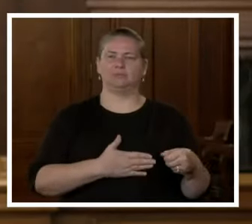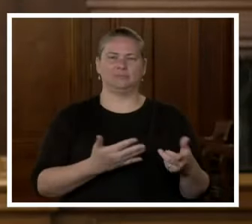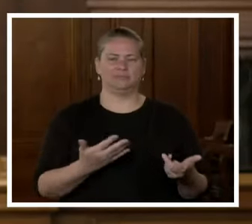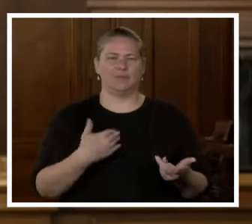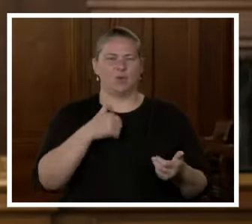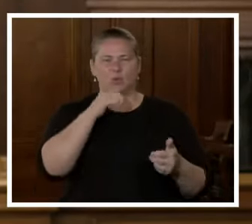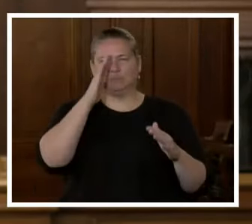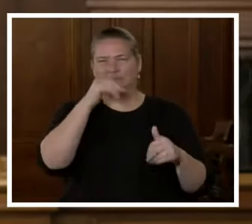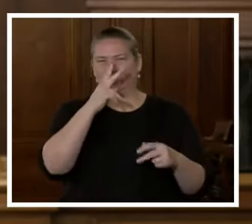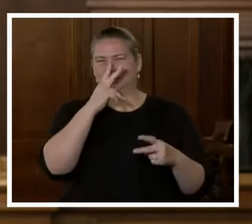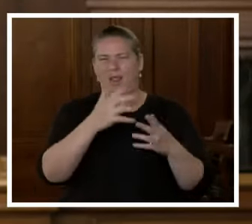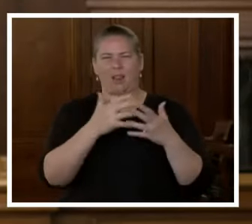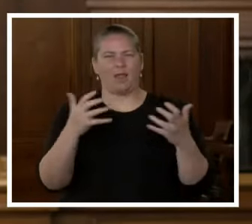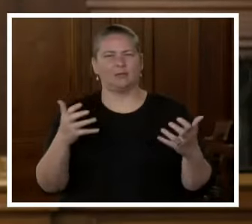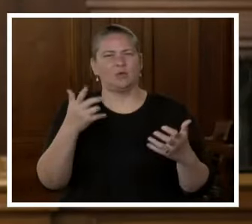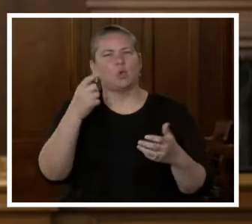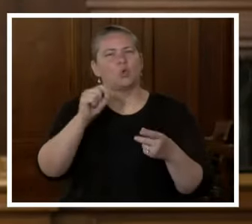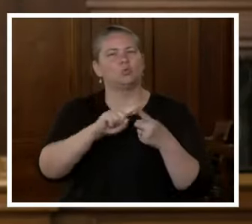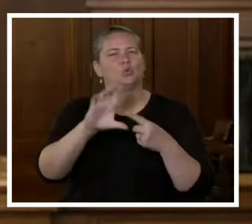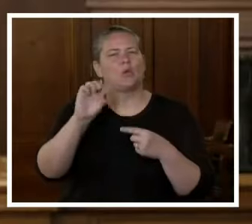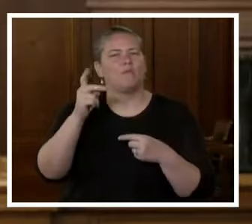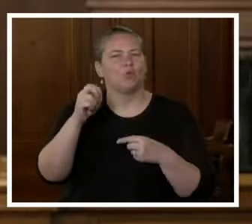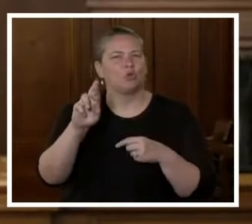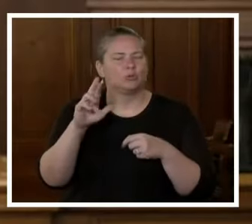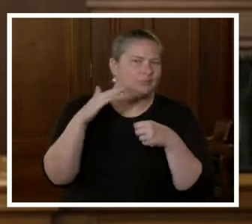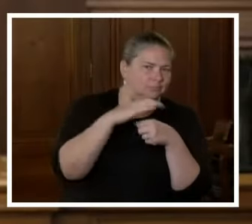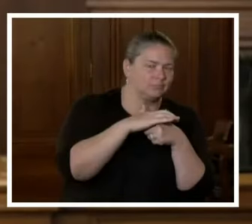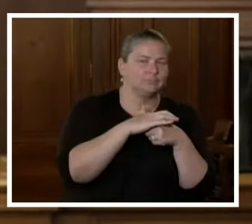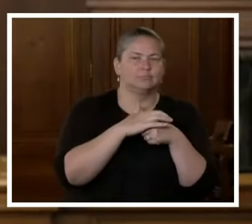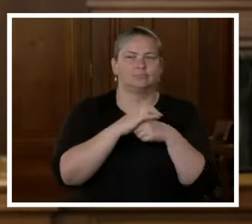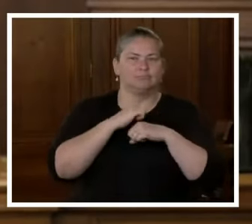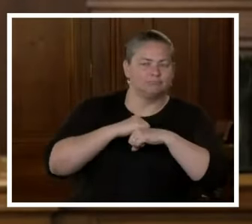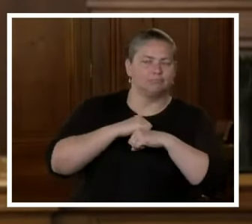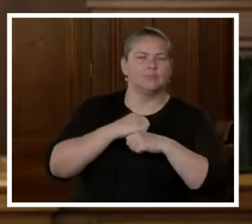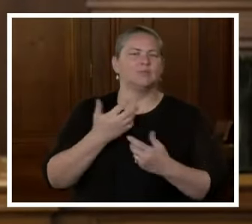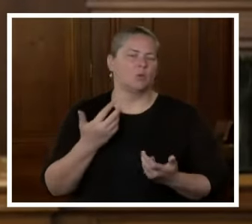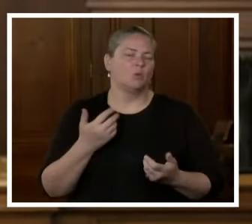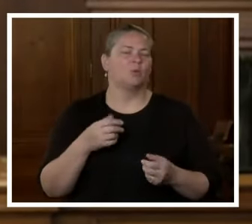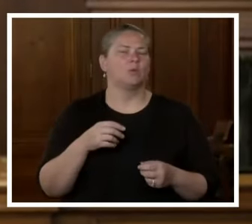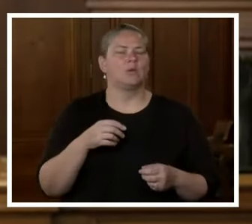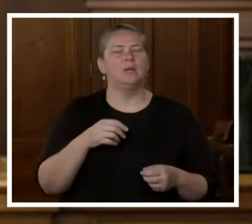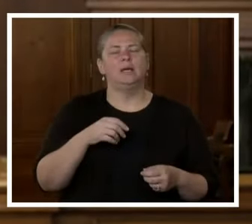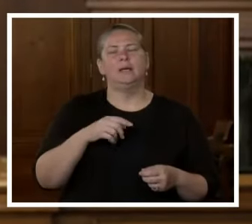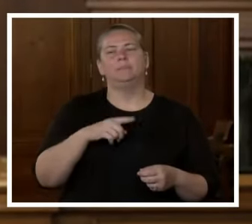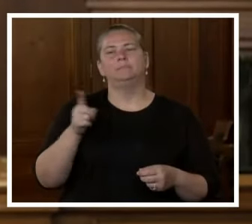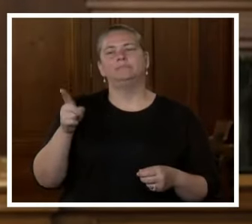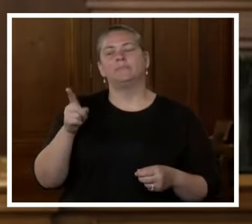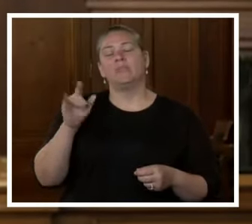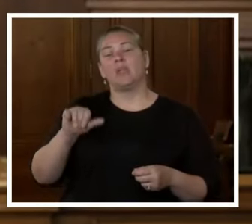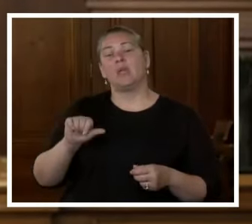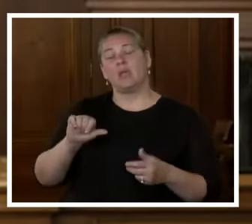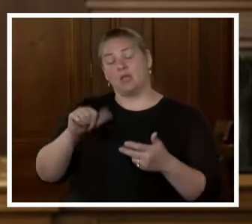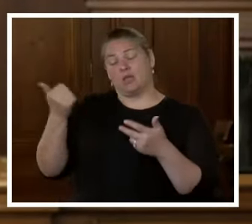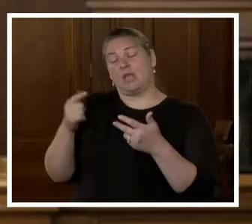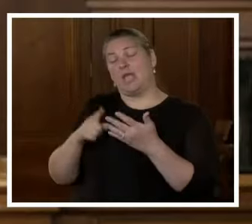FROM ONE BULLET OR MIGHT HAVE COME FROM MORE THAN ONE BULLET, AND HOPEFULLY BE ABLE TO DETERMINE THE CALIBER OF THE